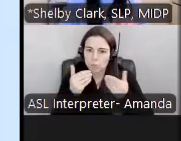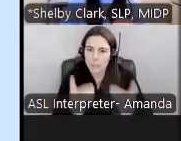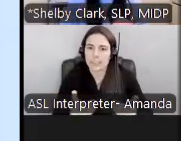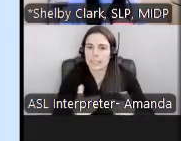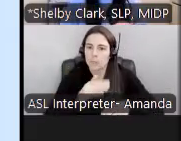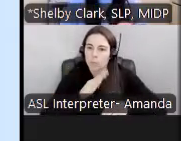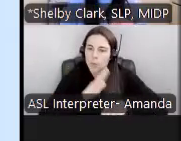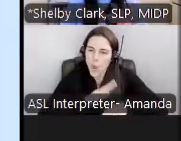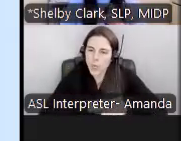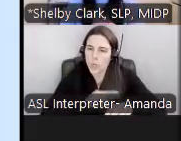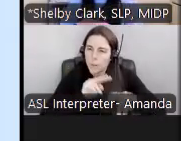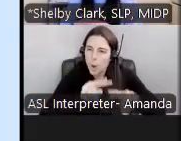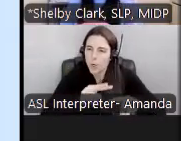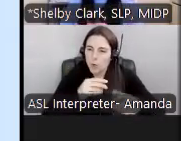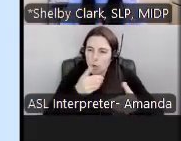variation and keep building